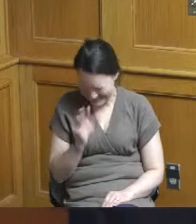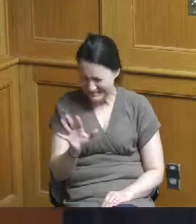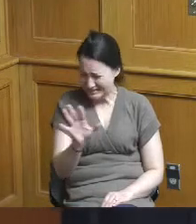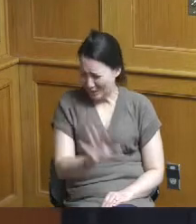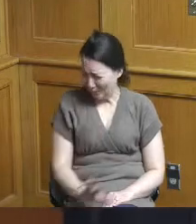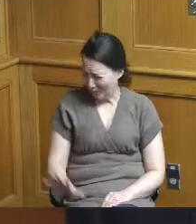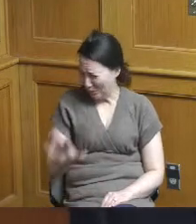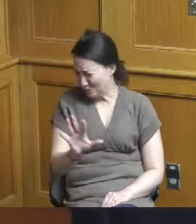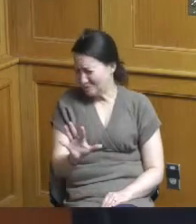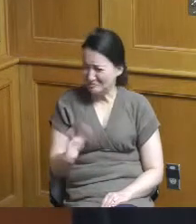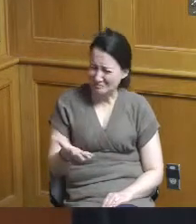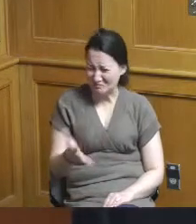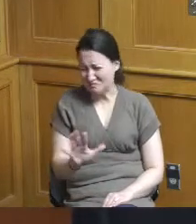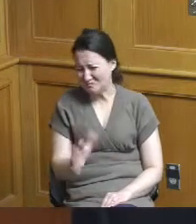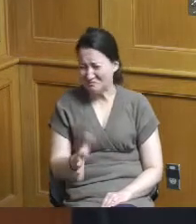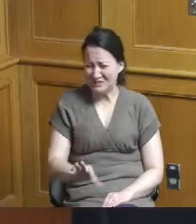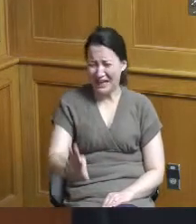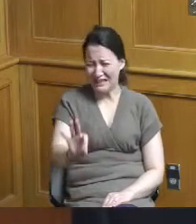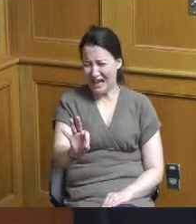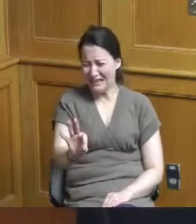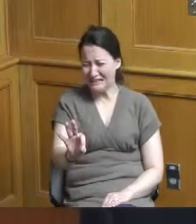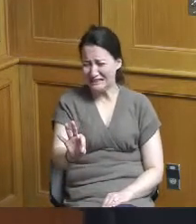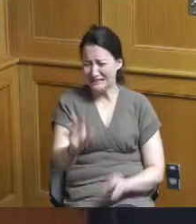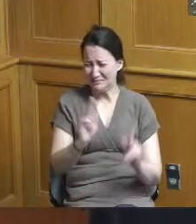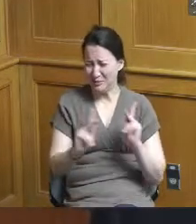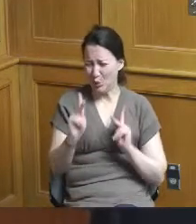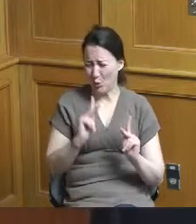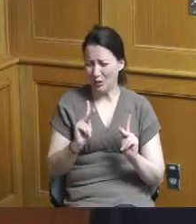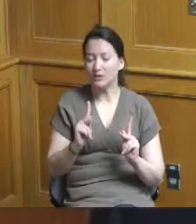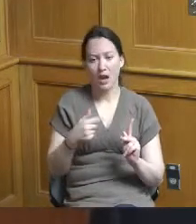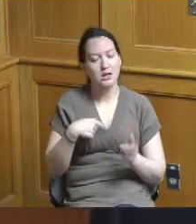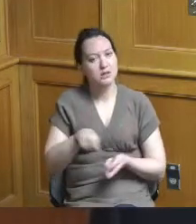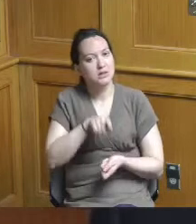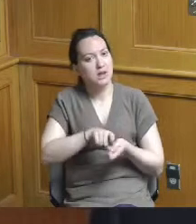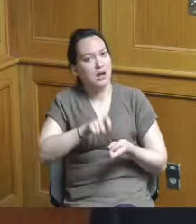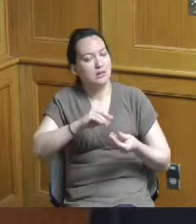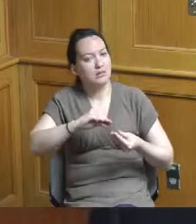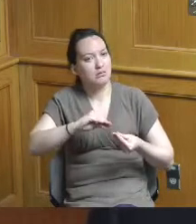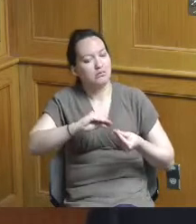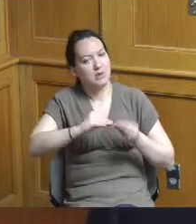there's probably in the neighborhood of nine but I can I can provide you that one second yeah I